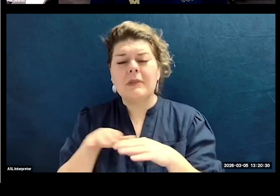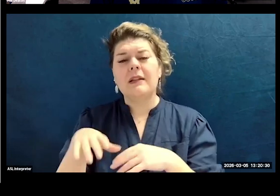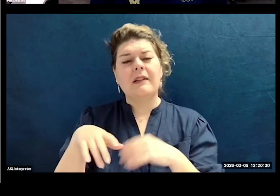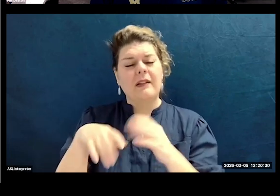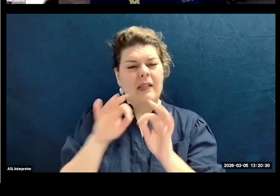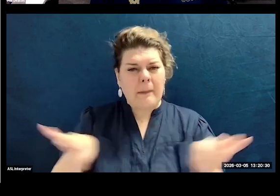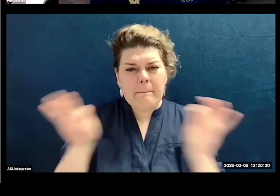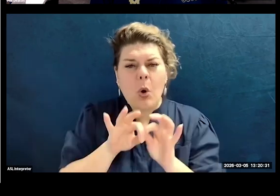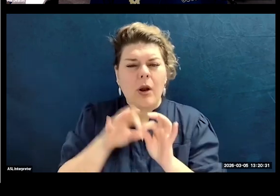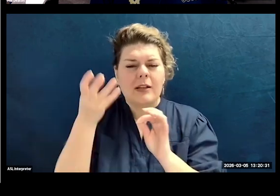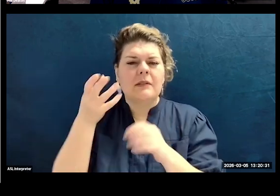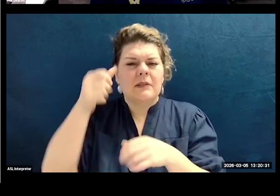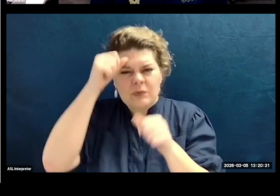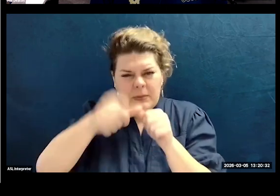and talk about what you can expect in part two.